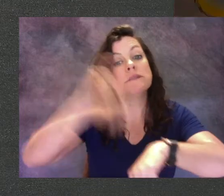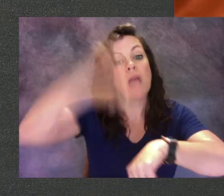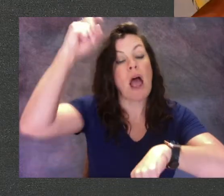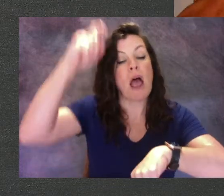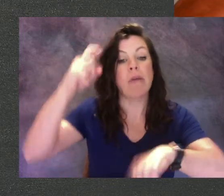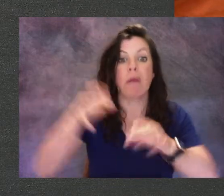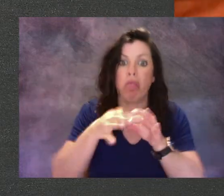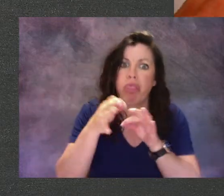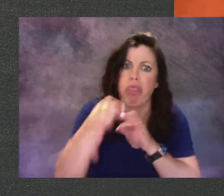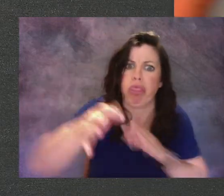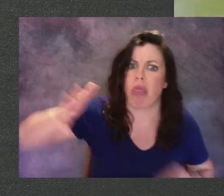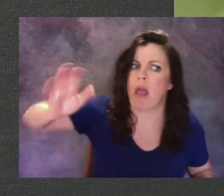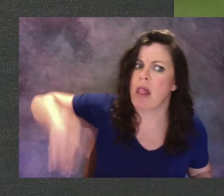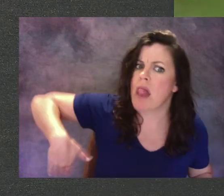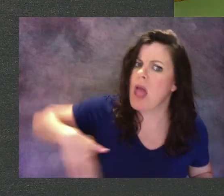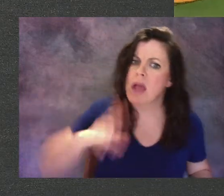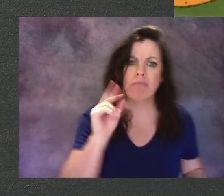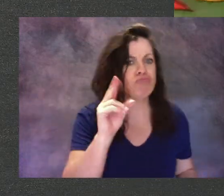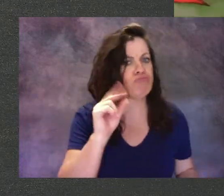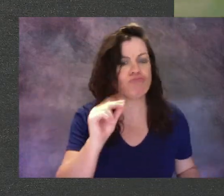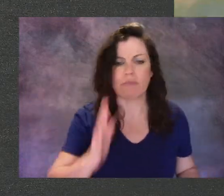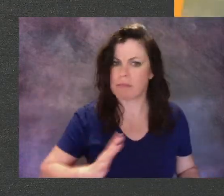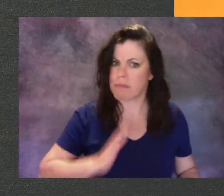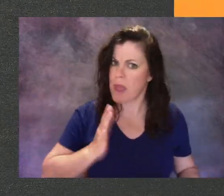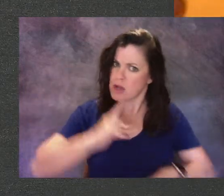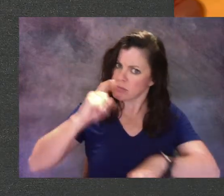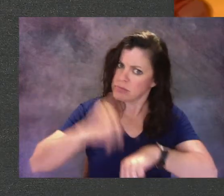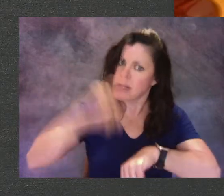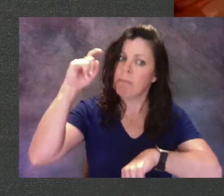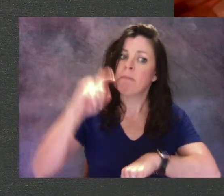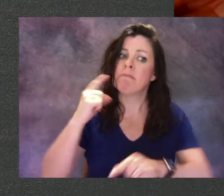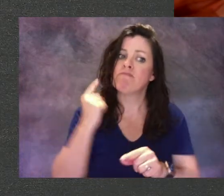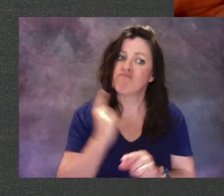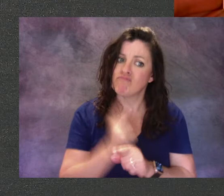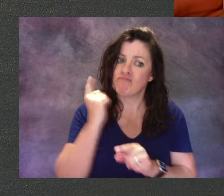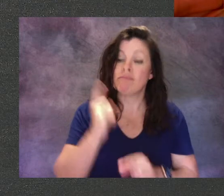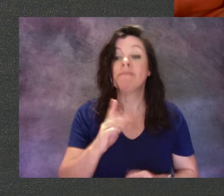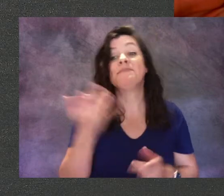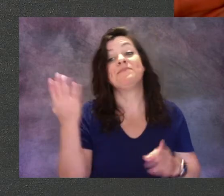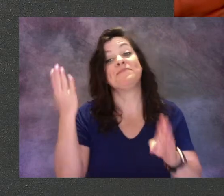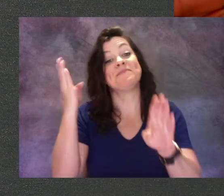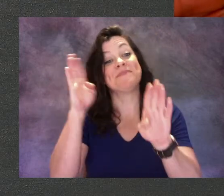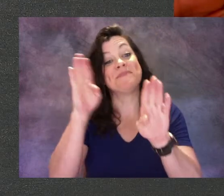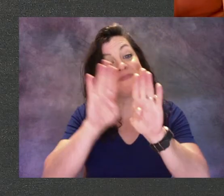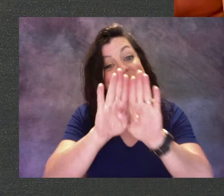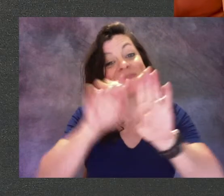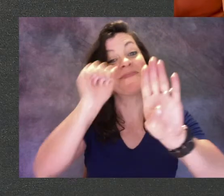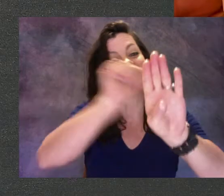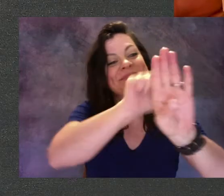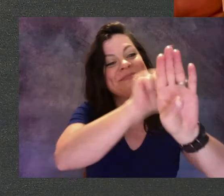Boy, he's got great manners. He knocks on the door before he enters.